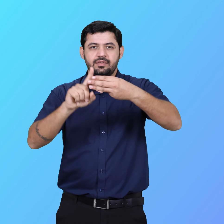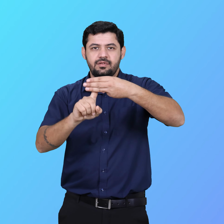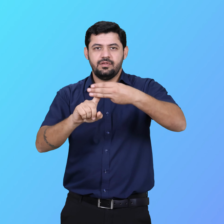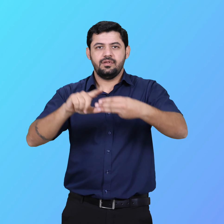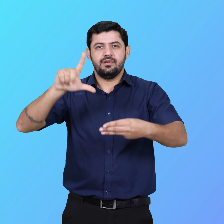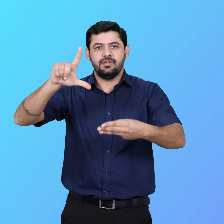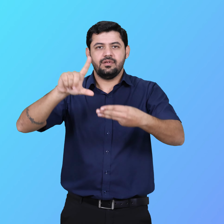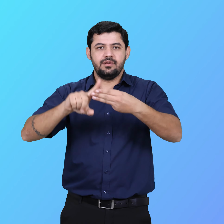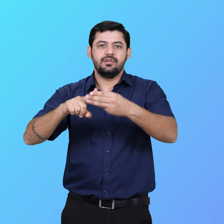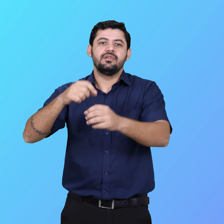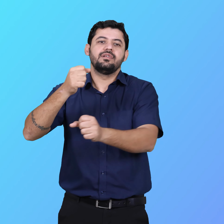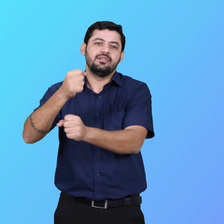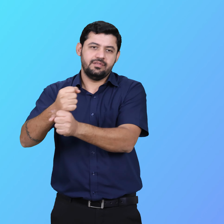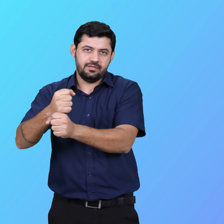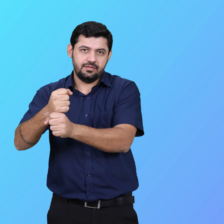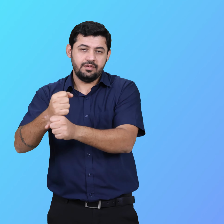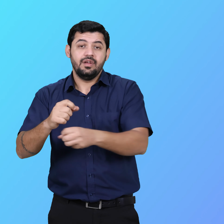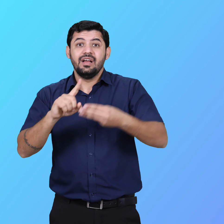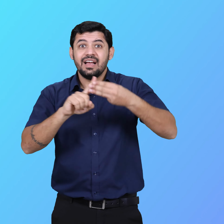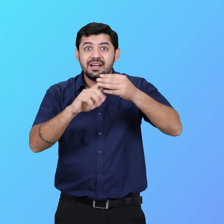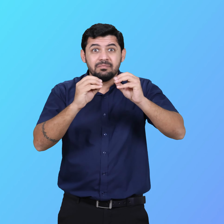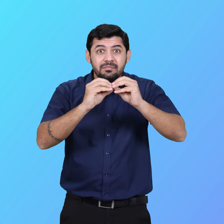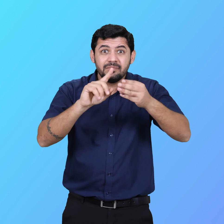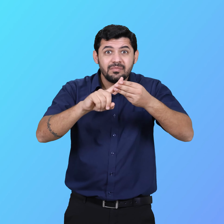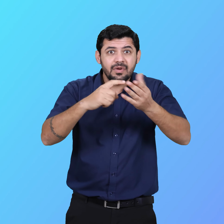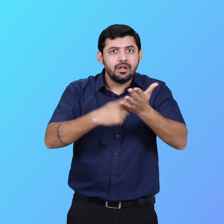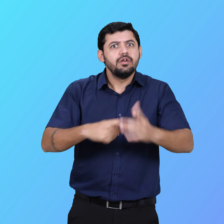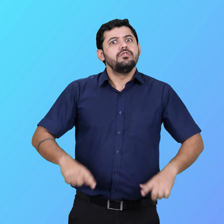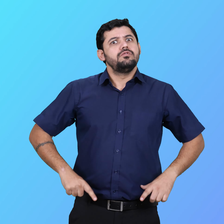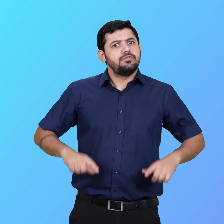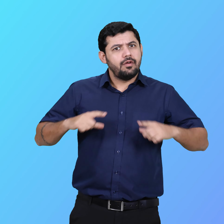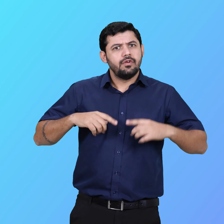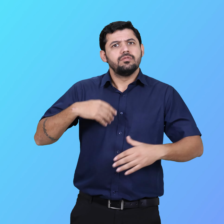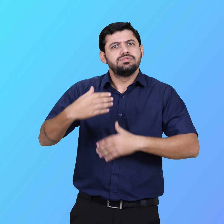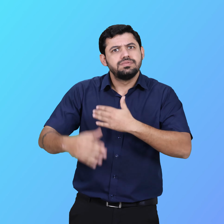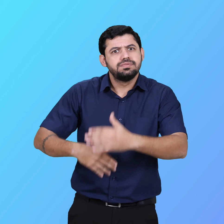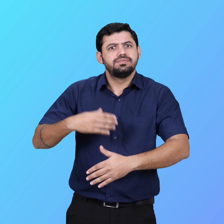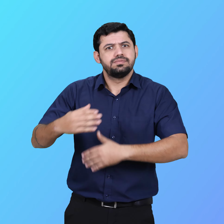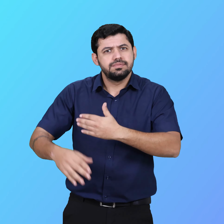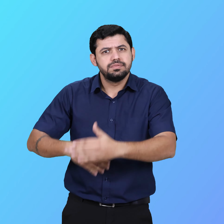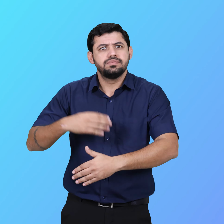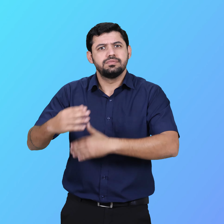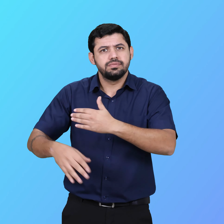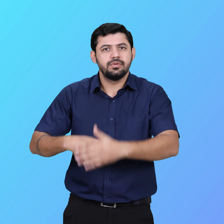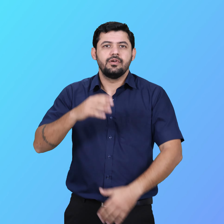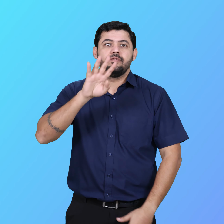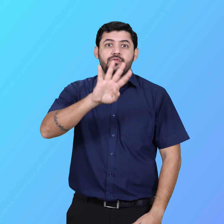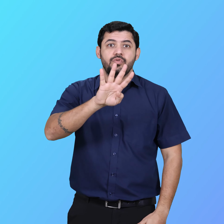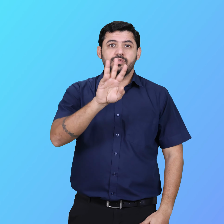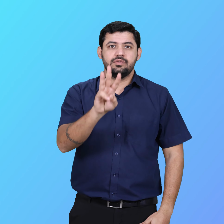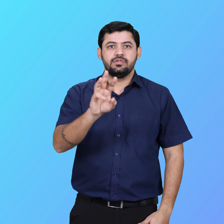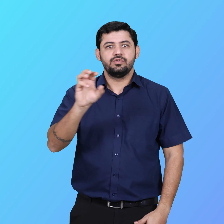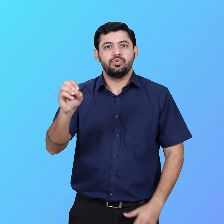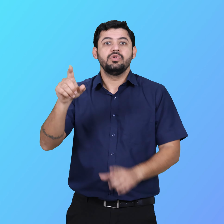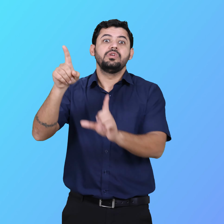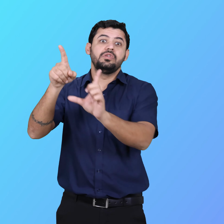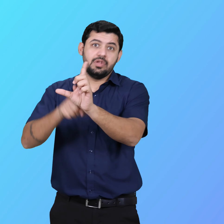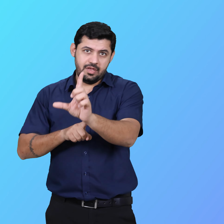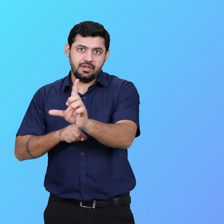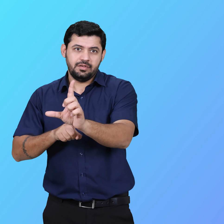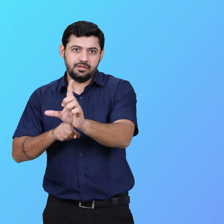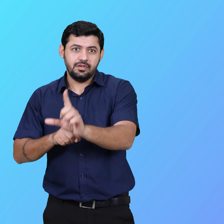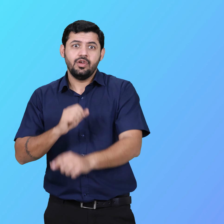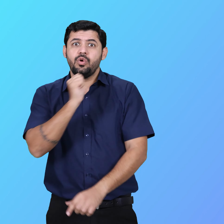After that, Eber lived 430 years. During that time, he had other sons and daughters.